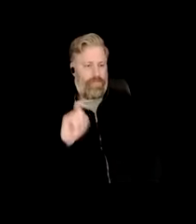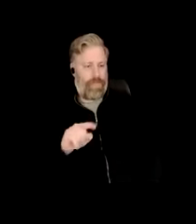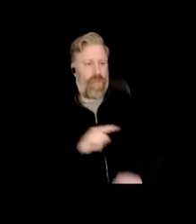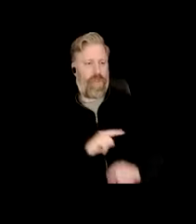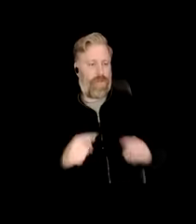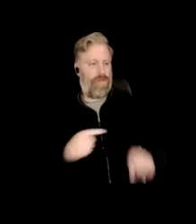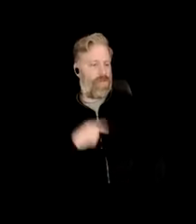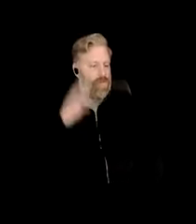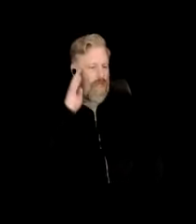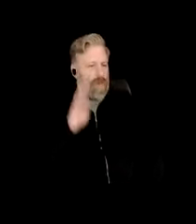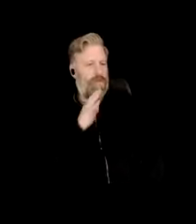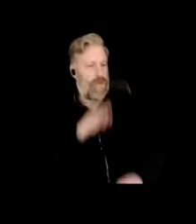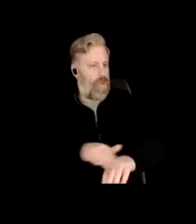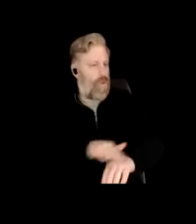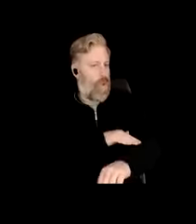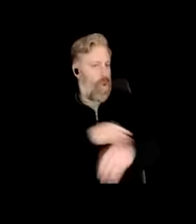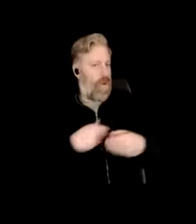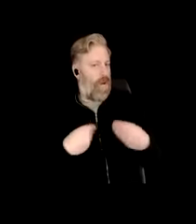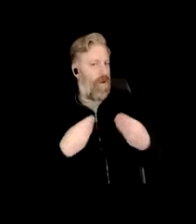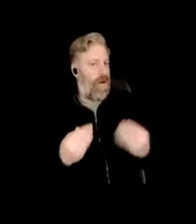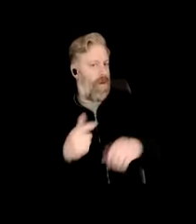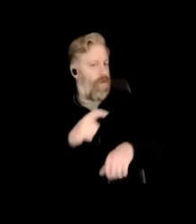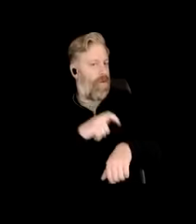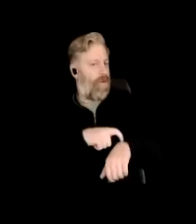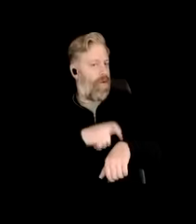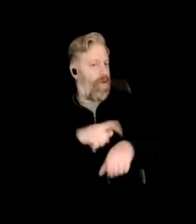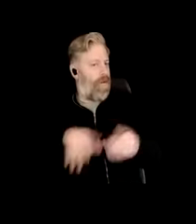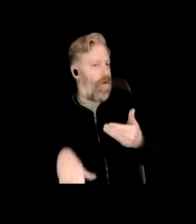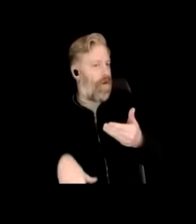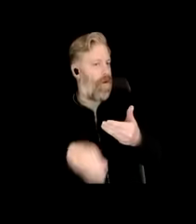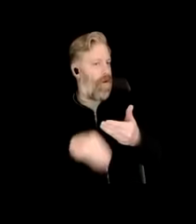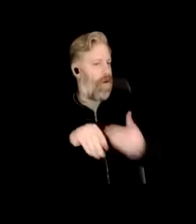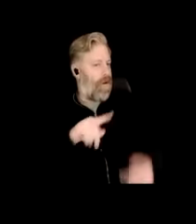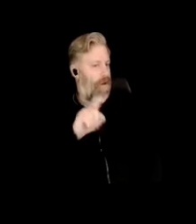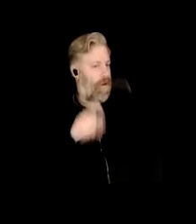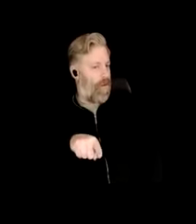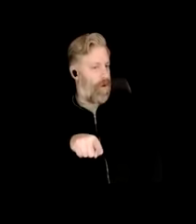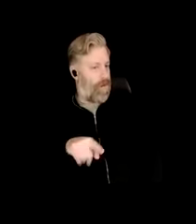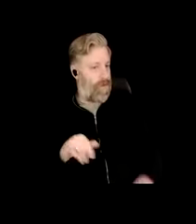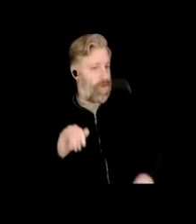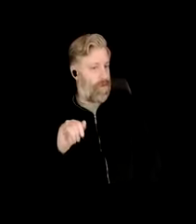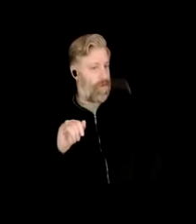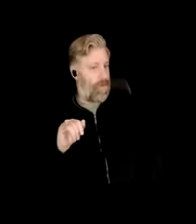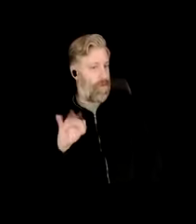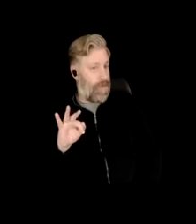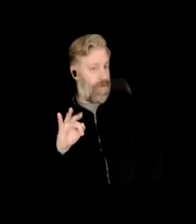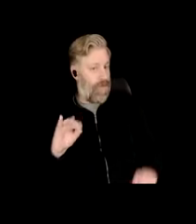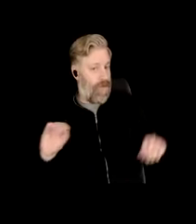so people can add in any questions if they have any. And if not, we can probably keep going.